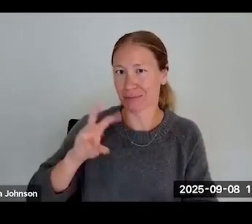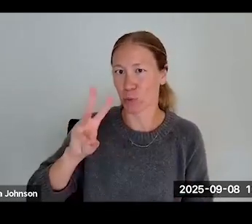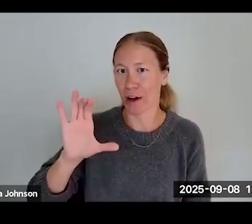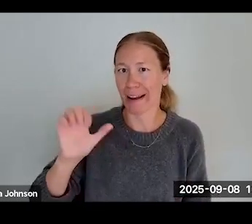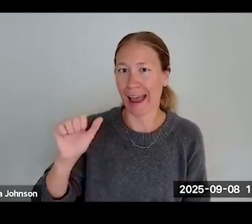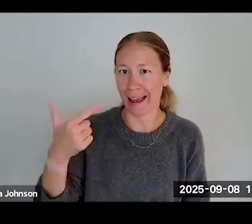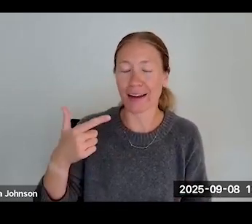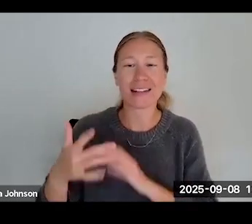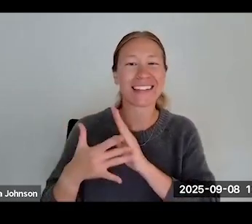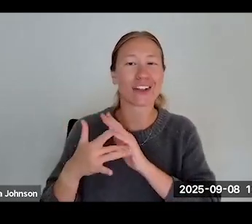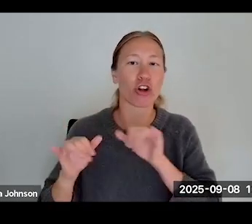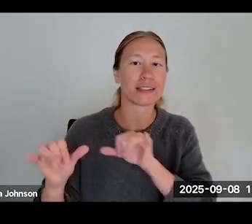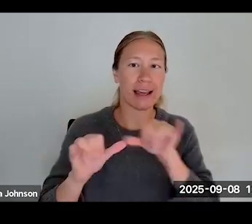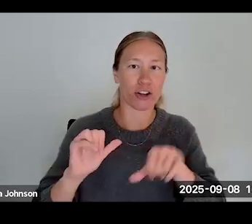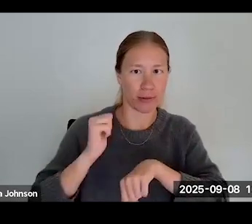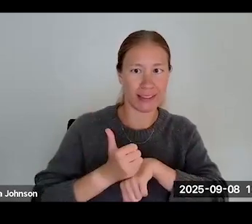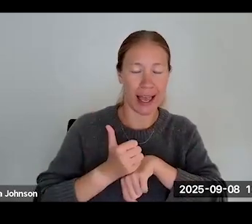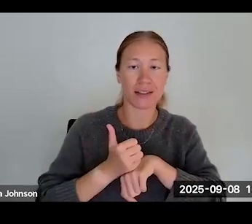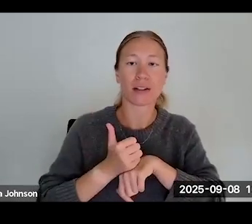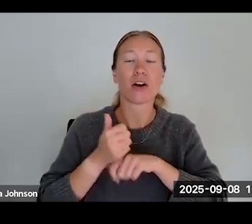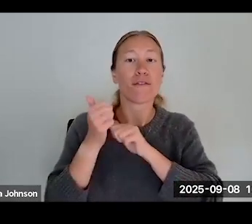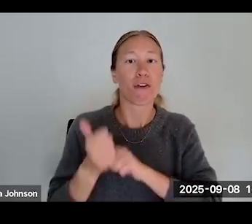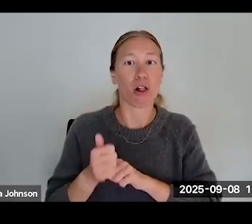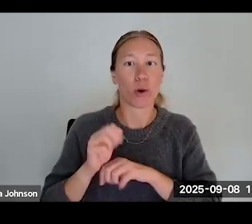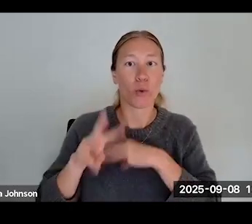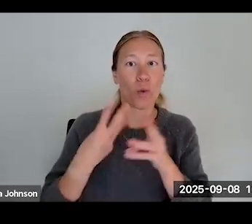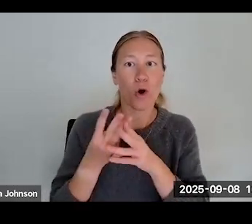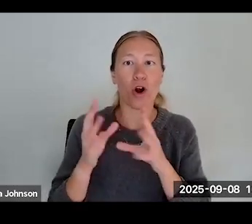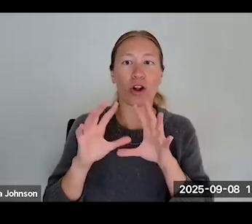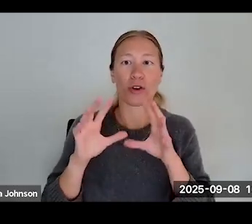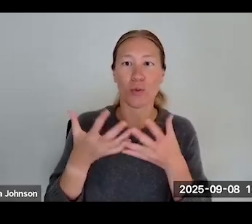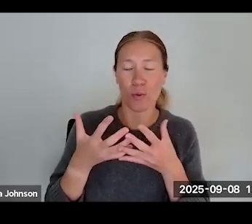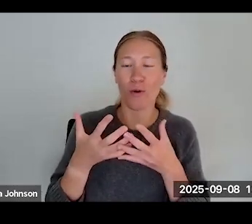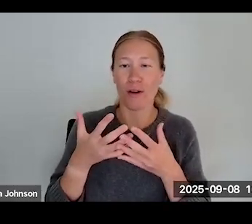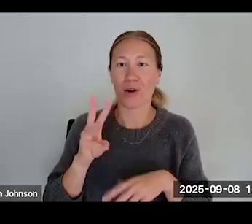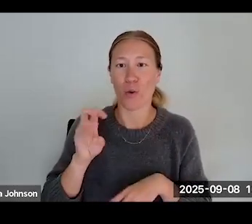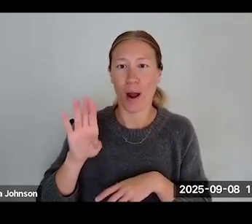are a technical standard provided by the Worldwide Web Consortium, which also goes by W3C,